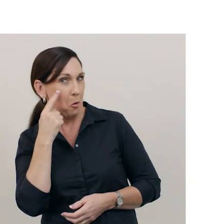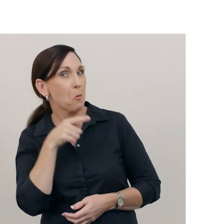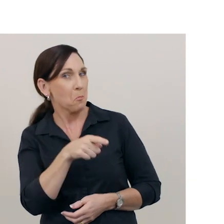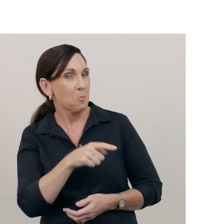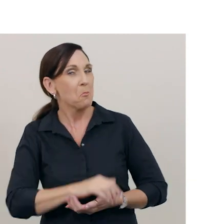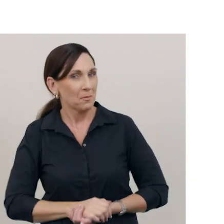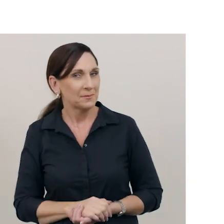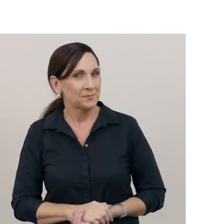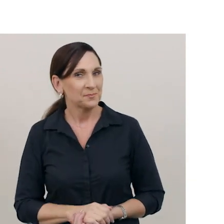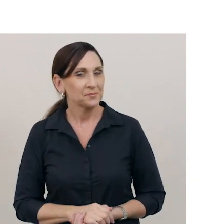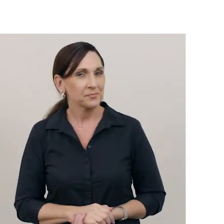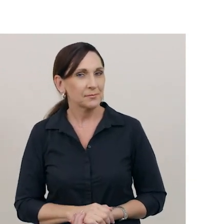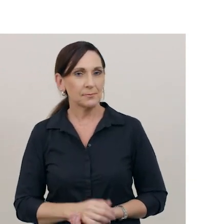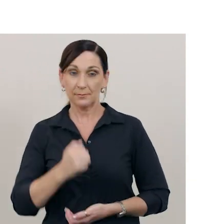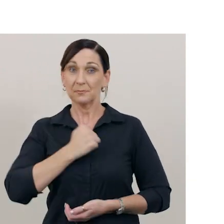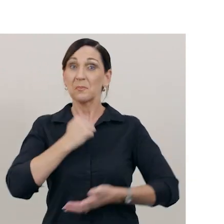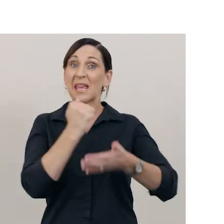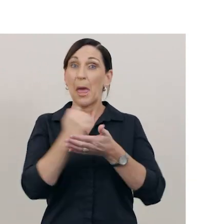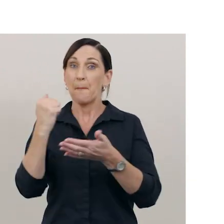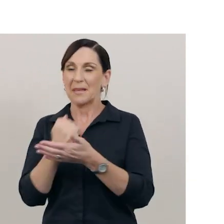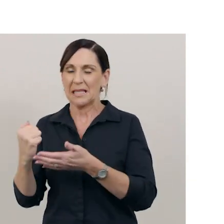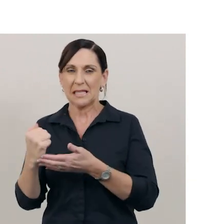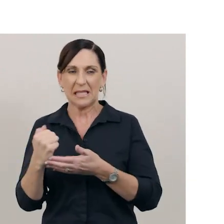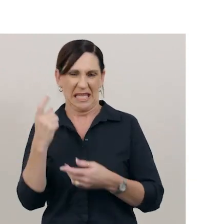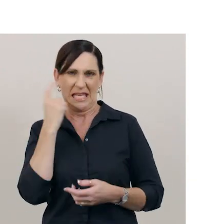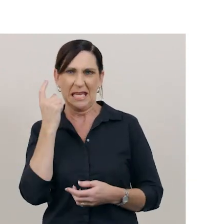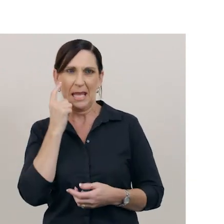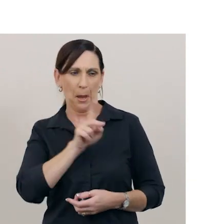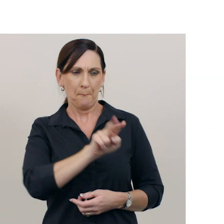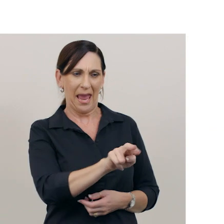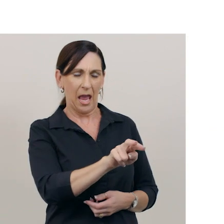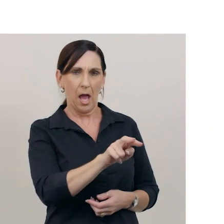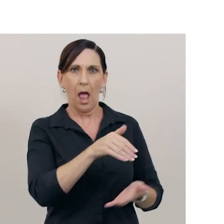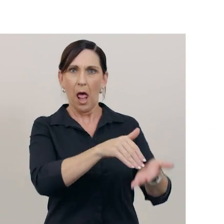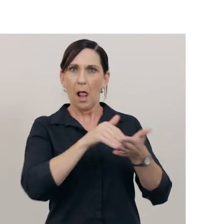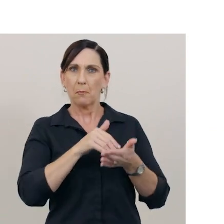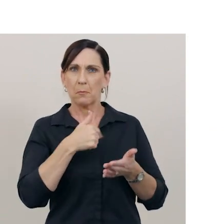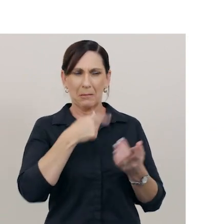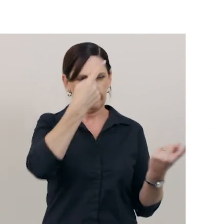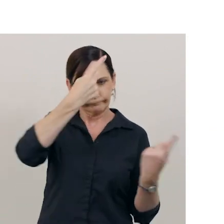I have arranged my numbers into pairs that go easily together, to make adding more efficient.